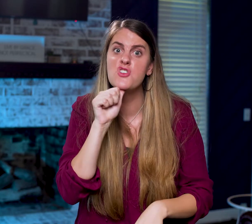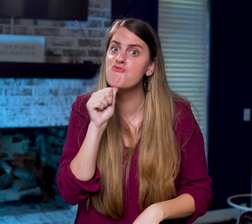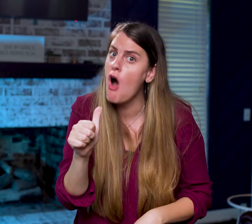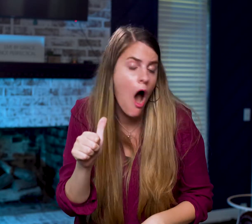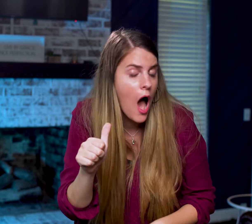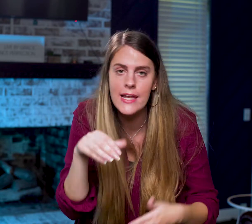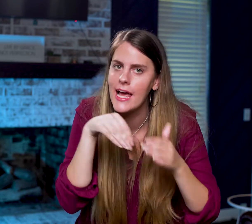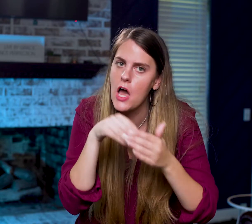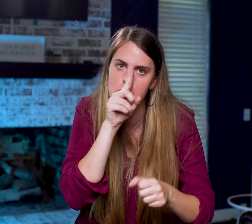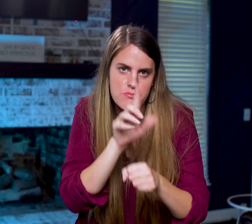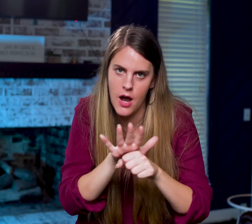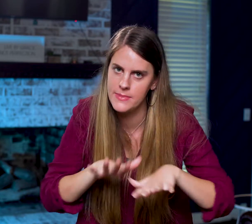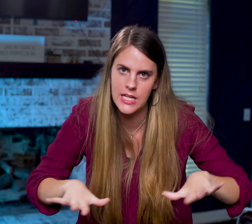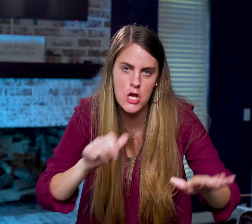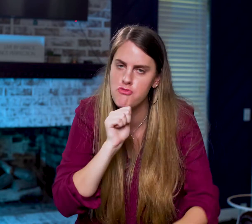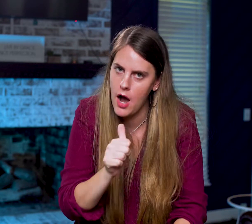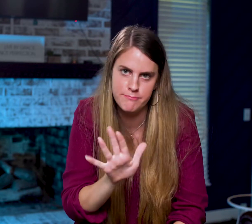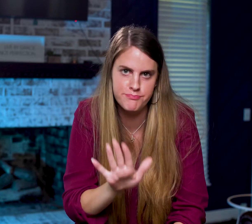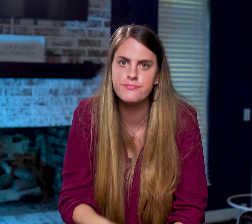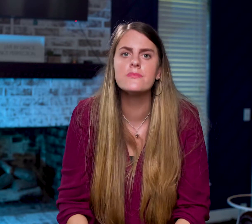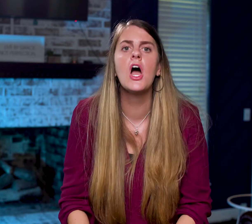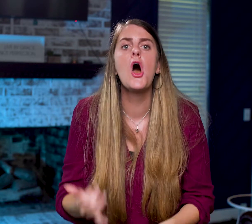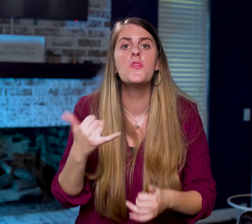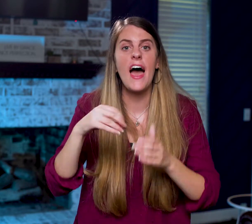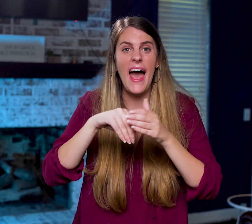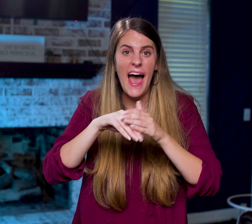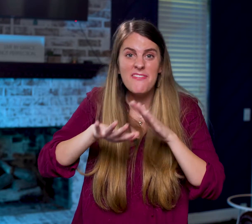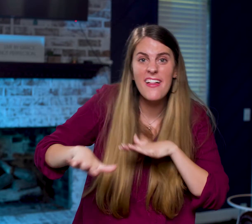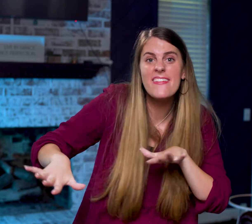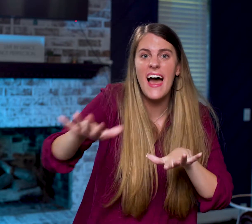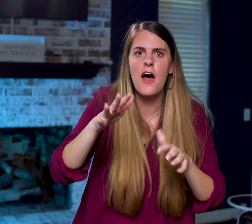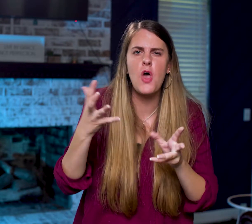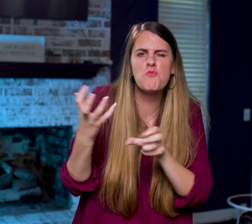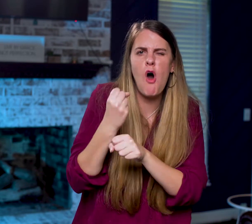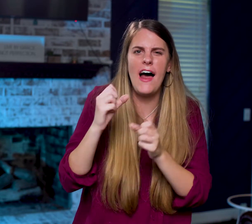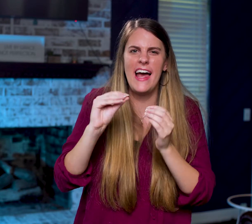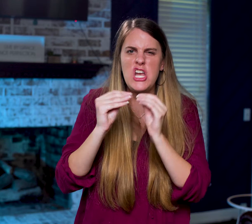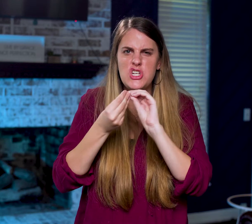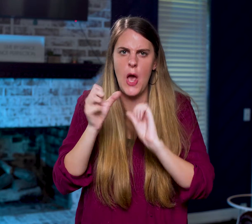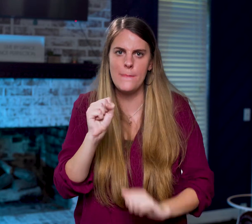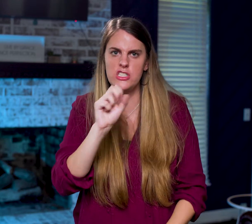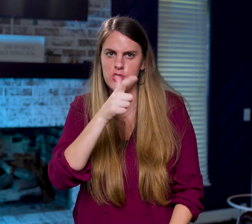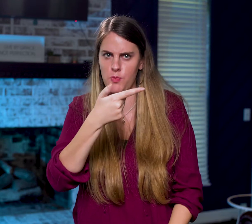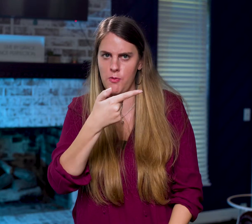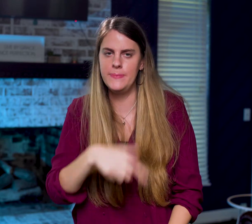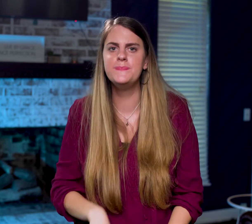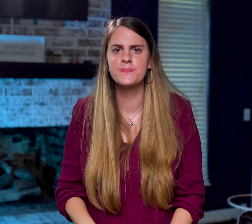not in the promised land. They’re in the land they won in Numbers 21.